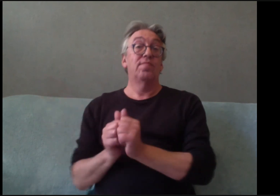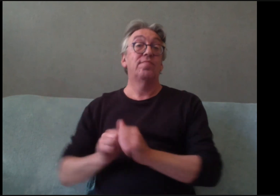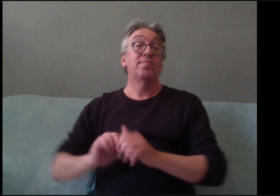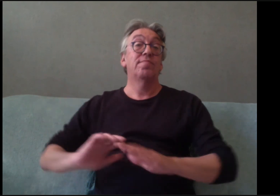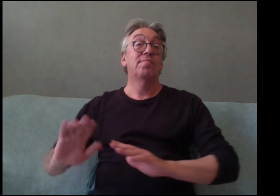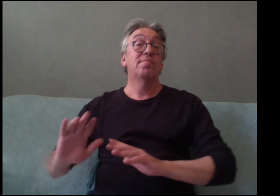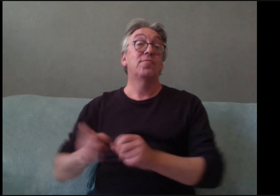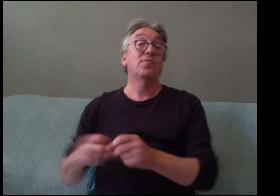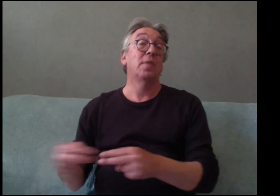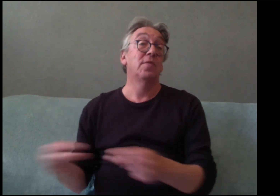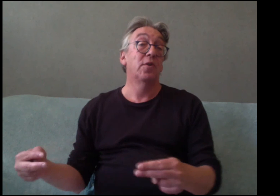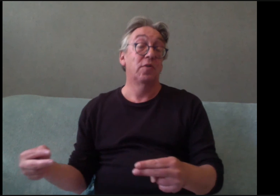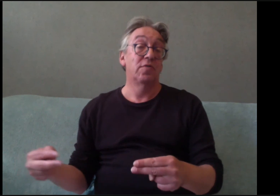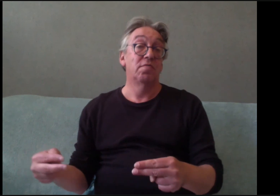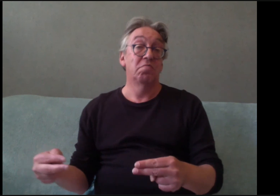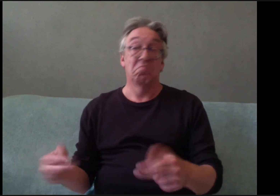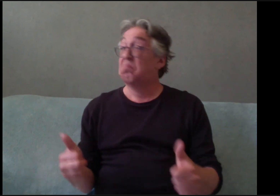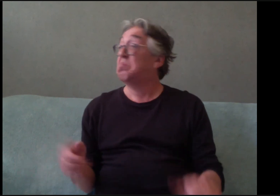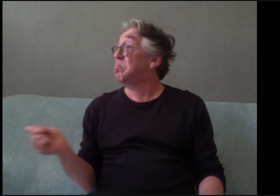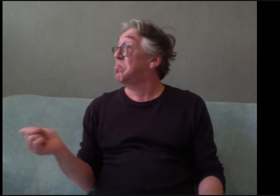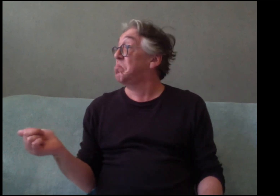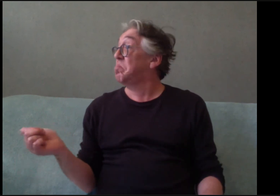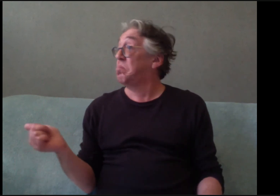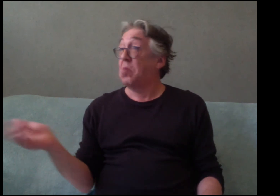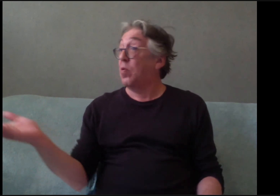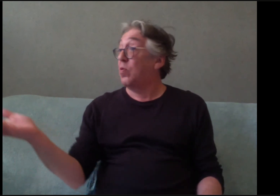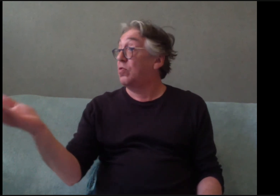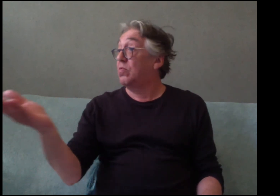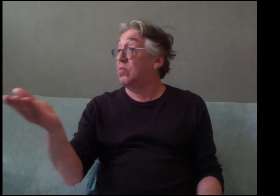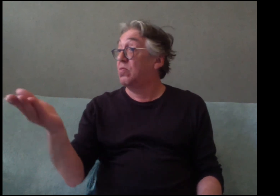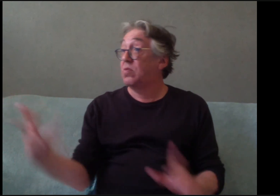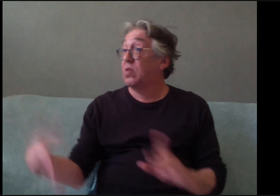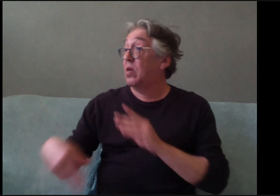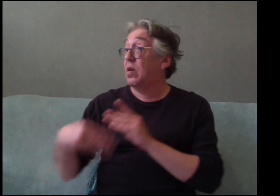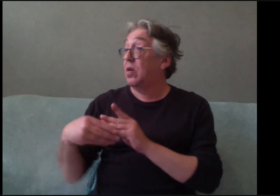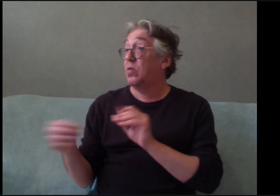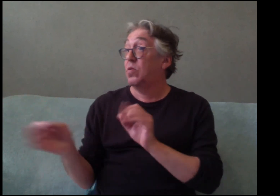If not we'll now try to pass the word to Sorin.